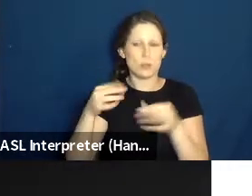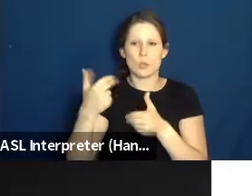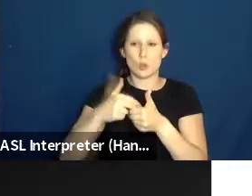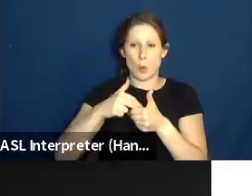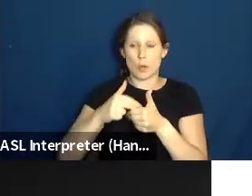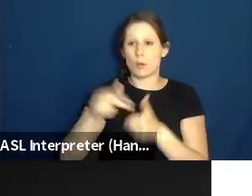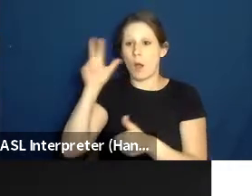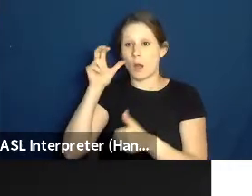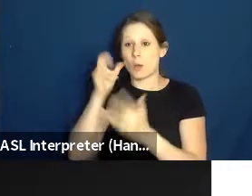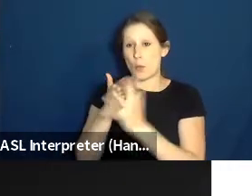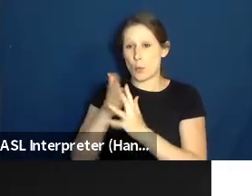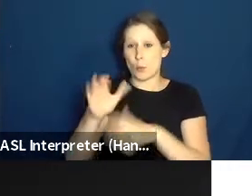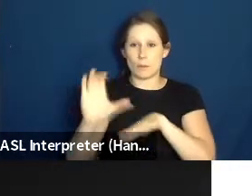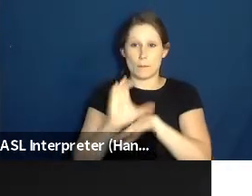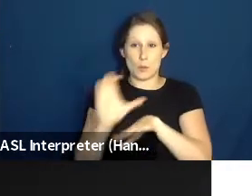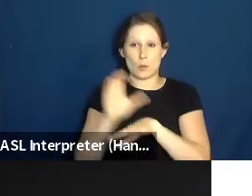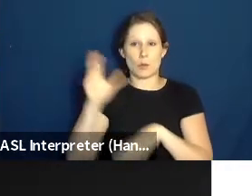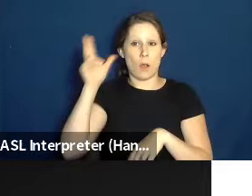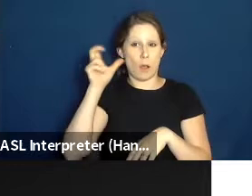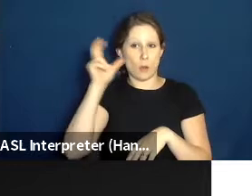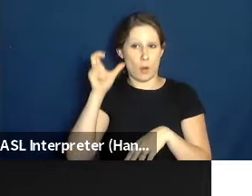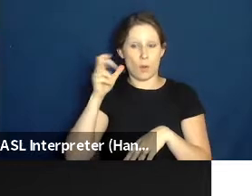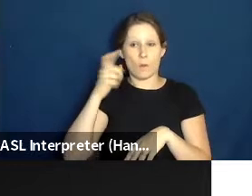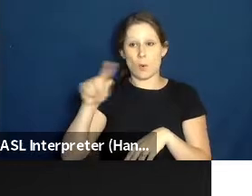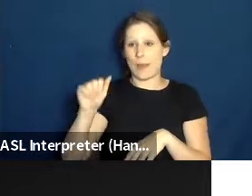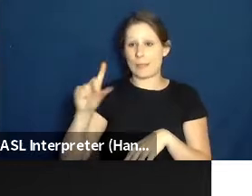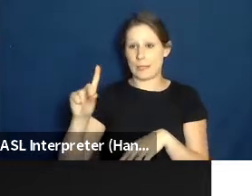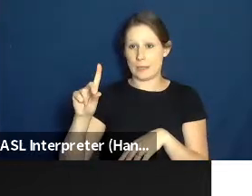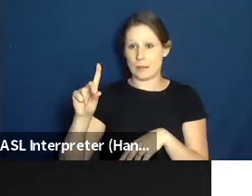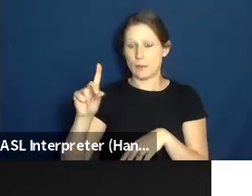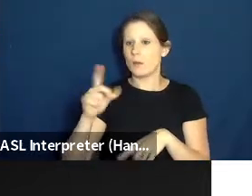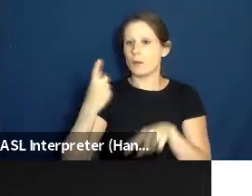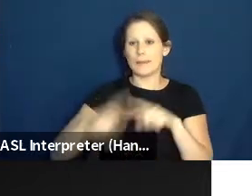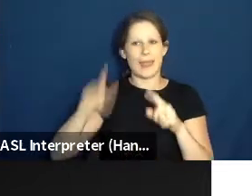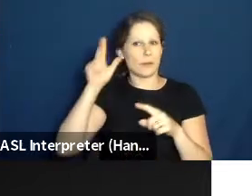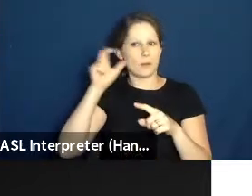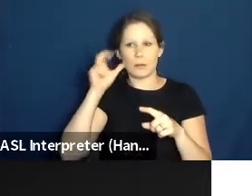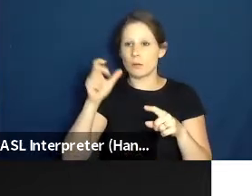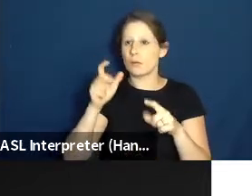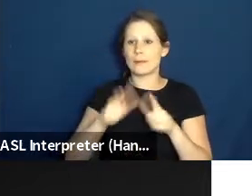your computer audio. You can't listen to language interpretation if you use the dial-in or call me